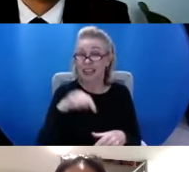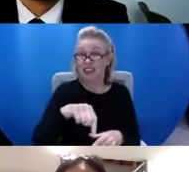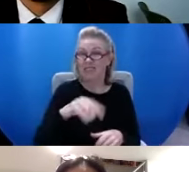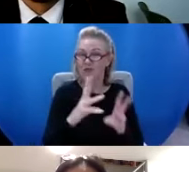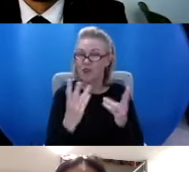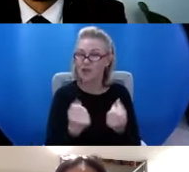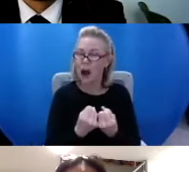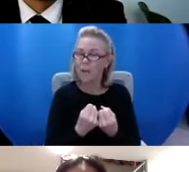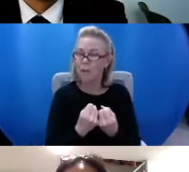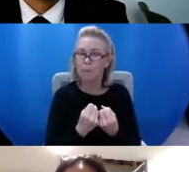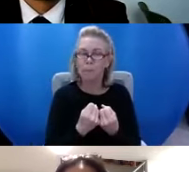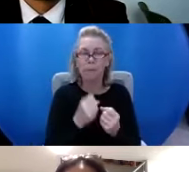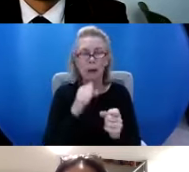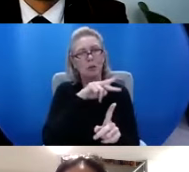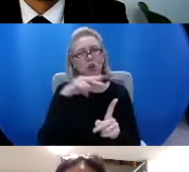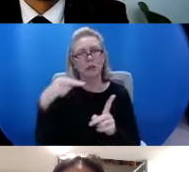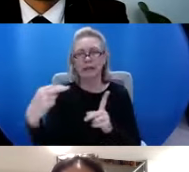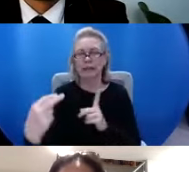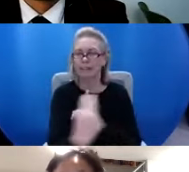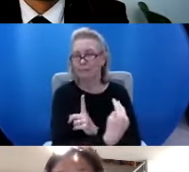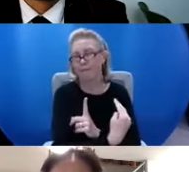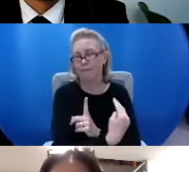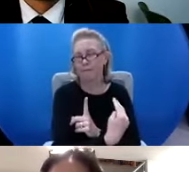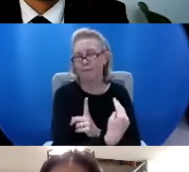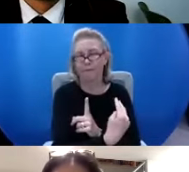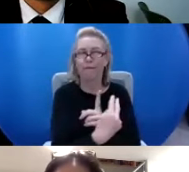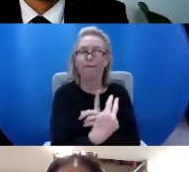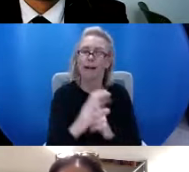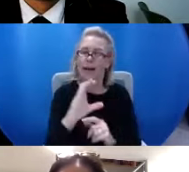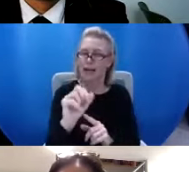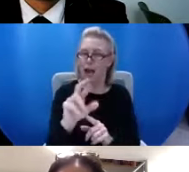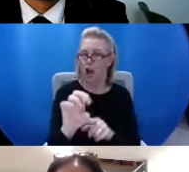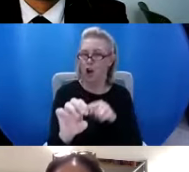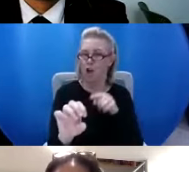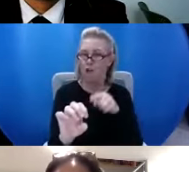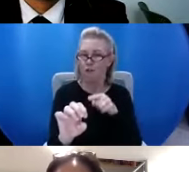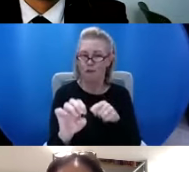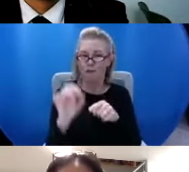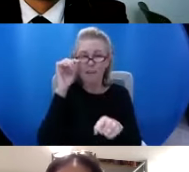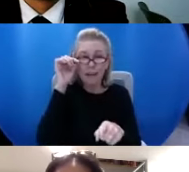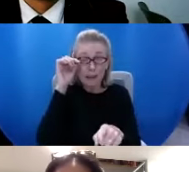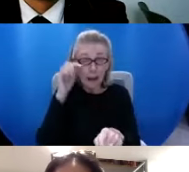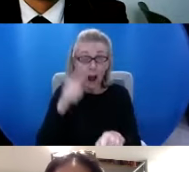perceive—perceived the act of care. So, it's listening to students, being present,